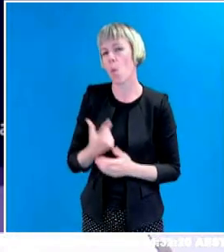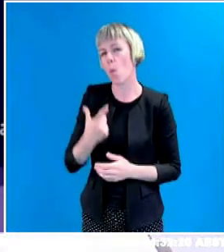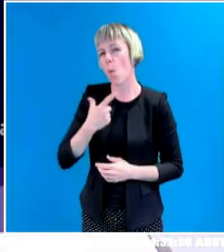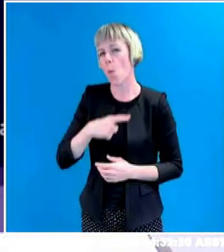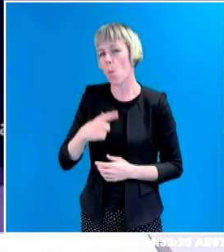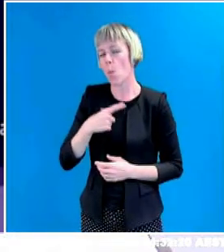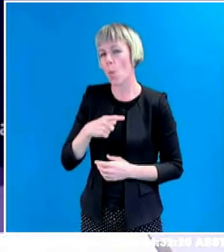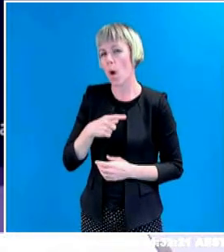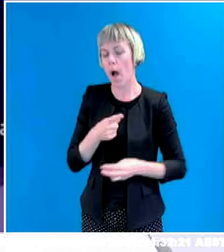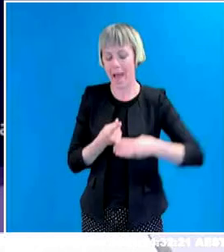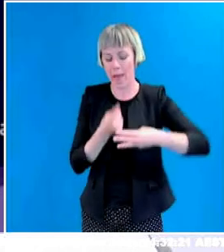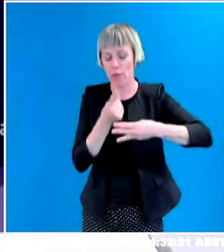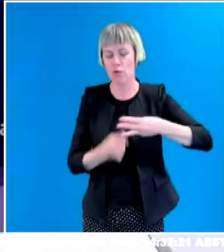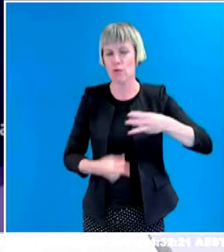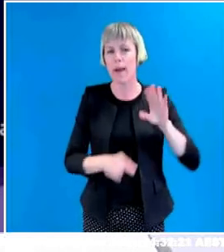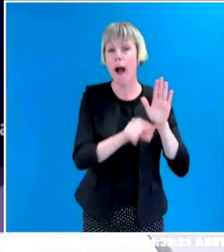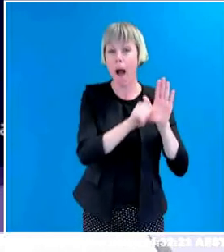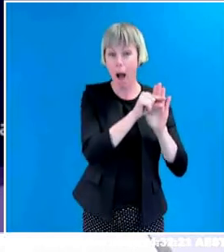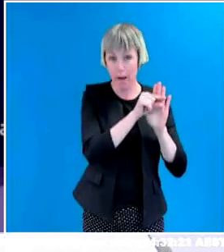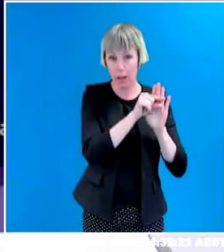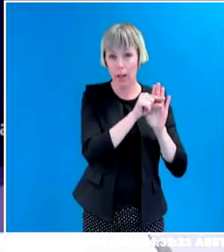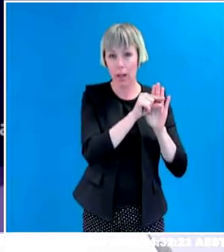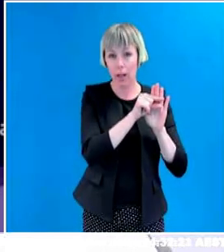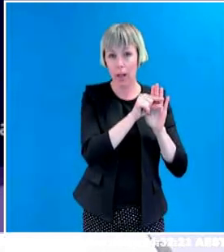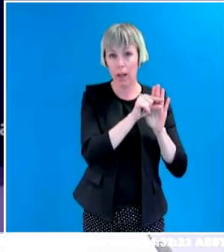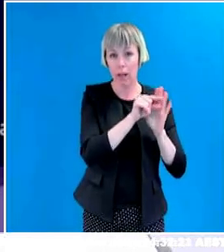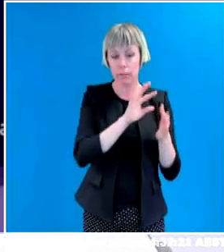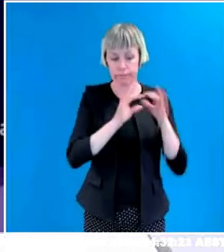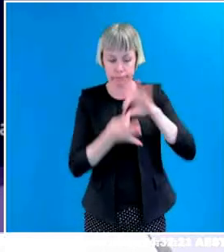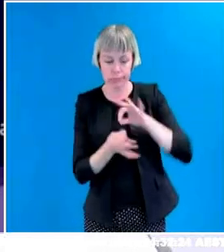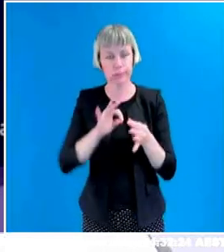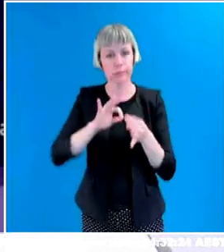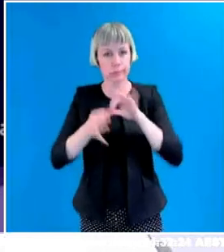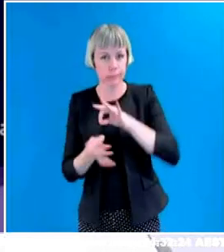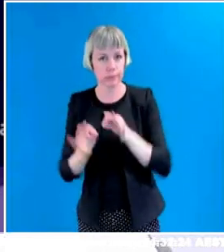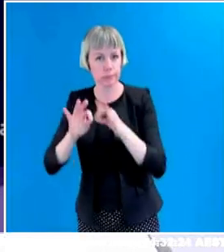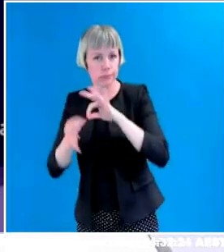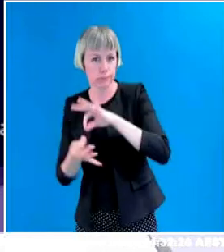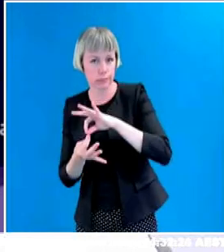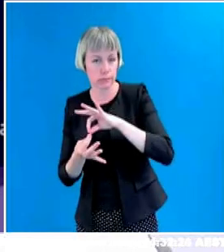particular articles is that somebody formed the view that, on one